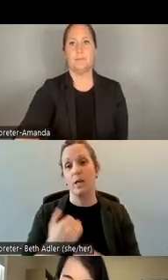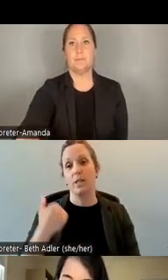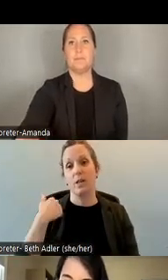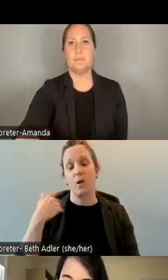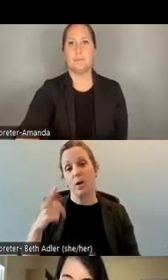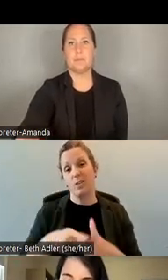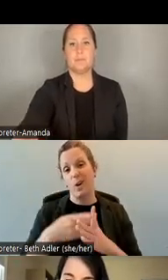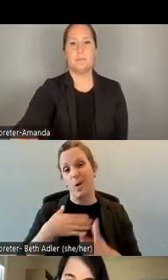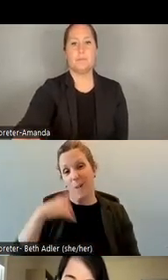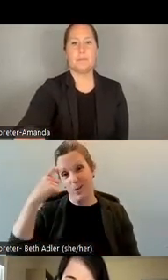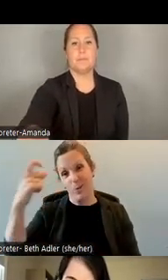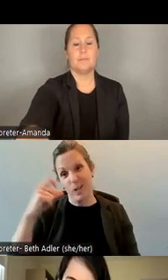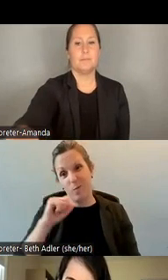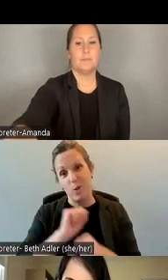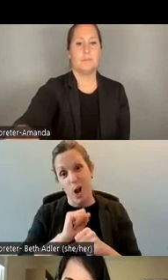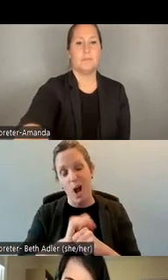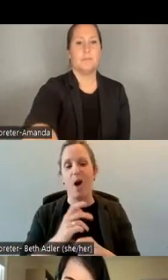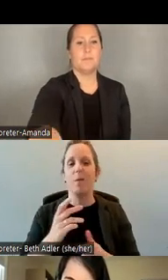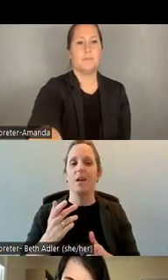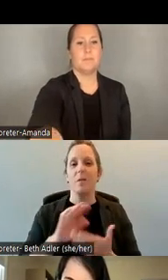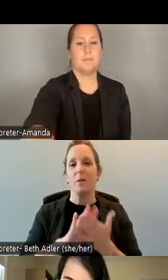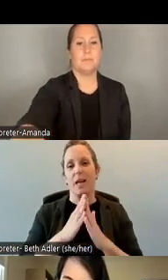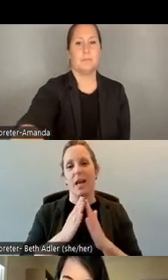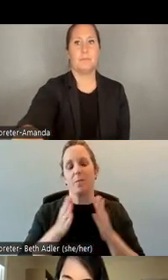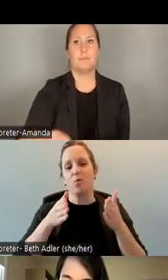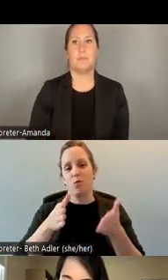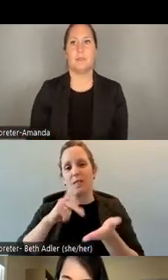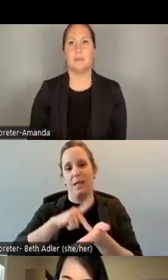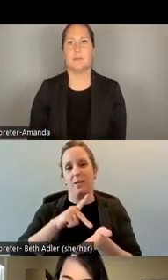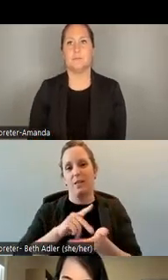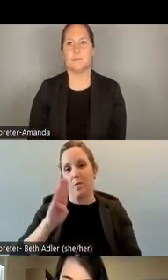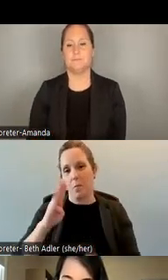dream job working as a street psychiatrist at Boston healthcare for the homeless program in